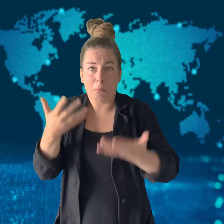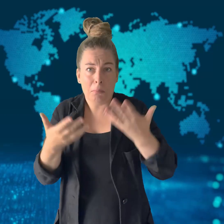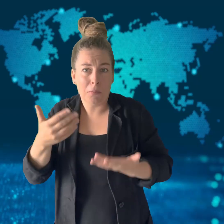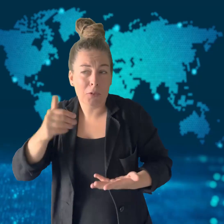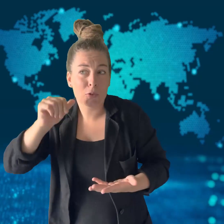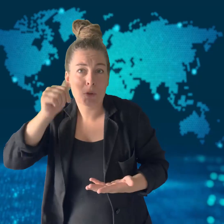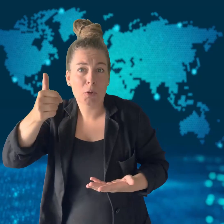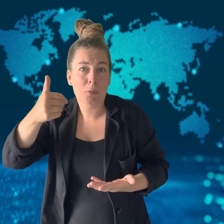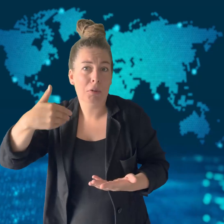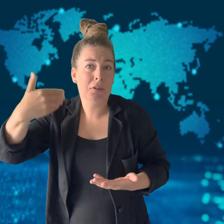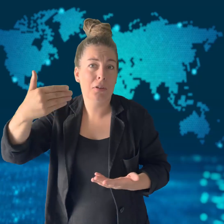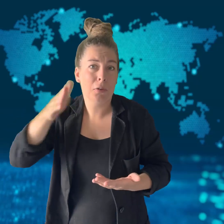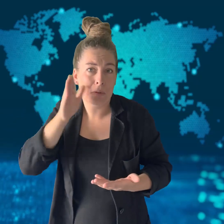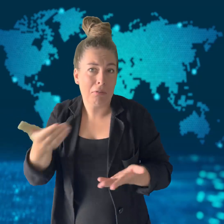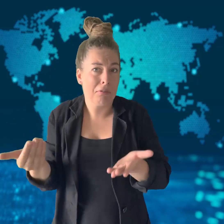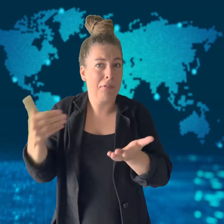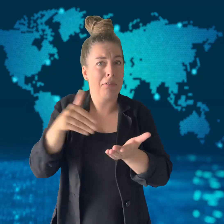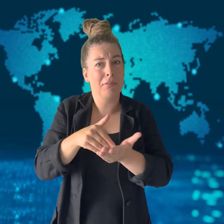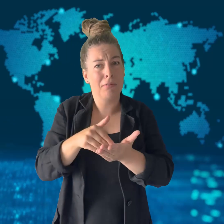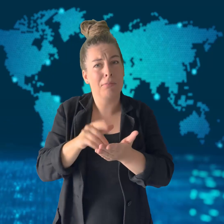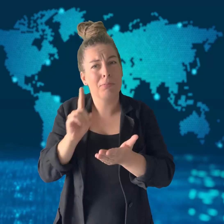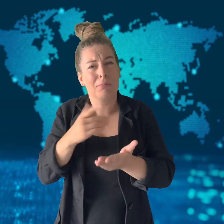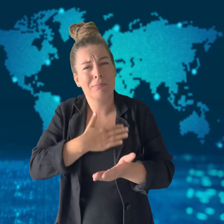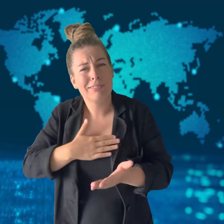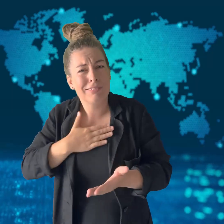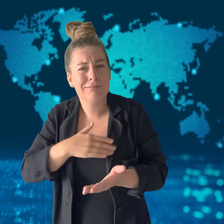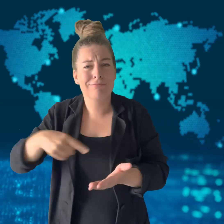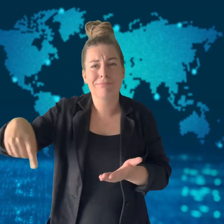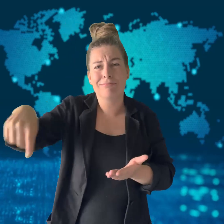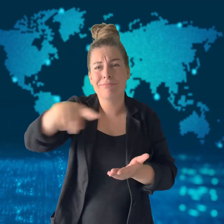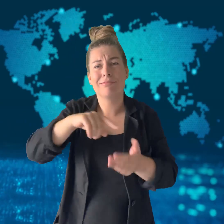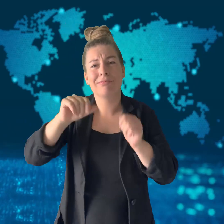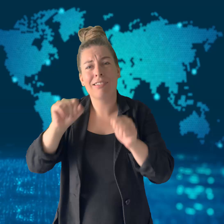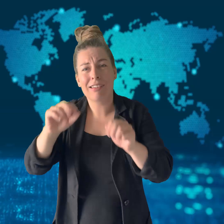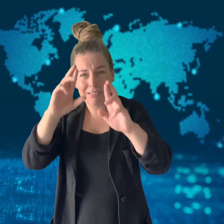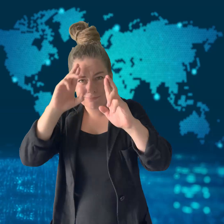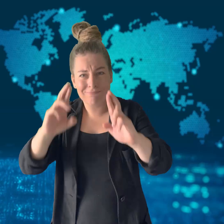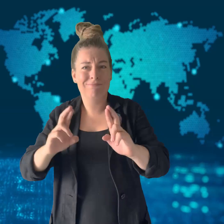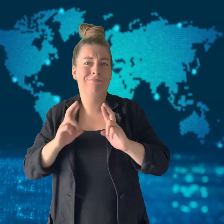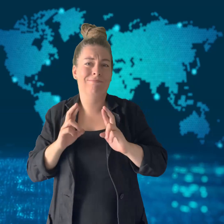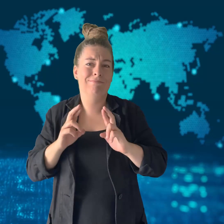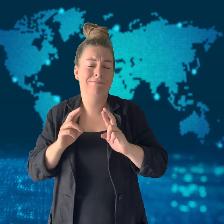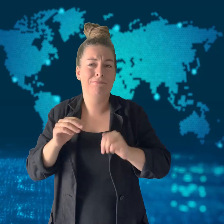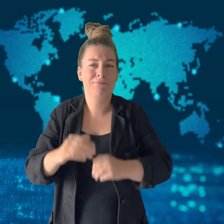and I'd ask you to be just as kind to me."